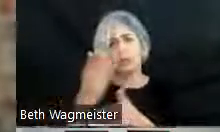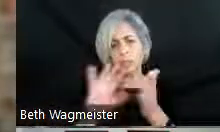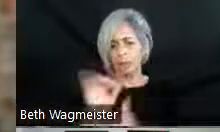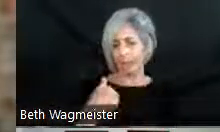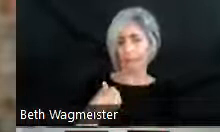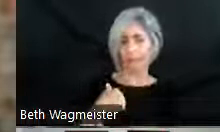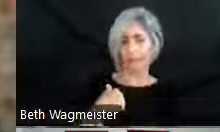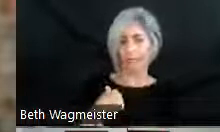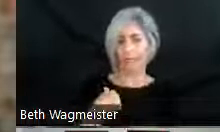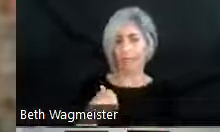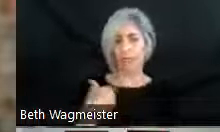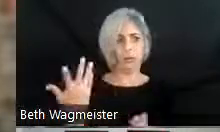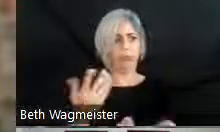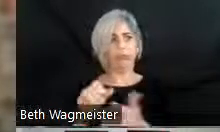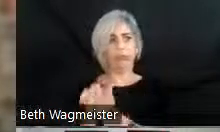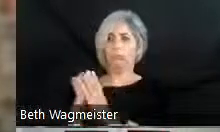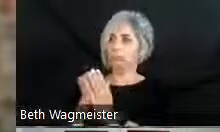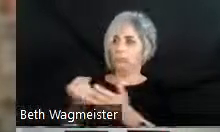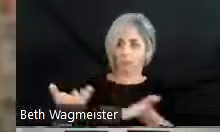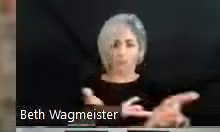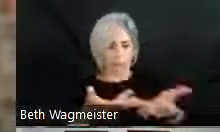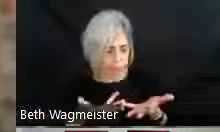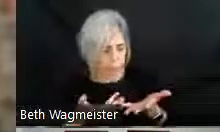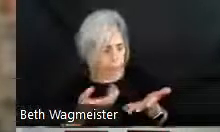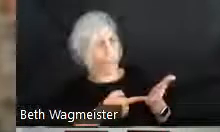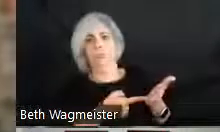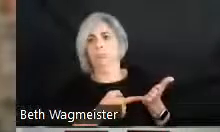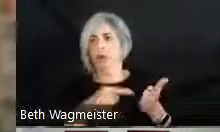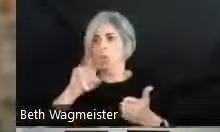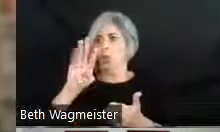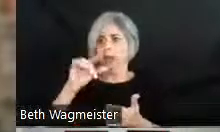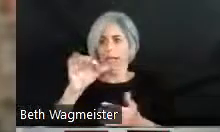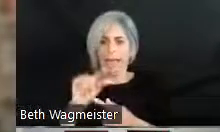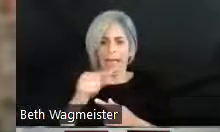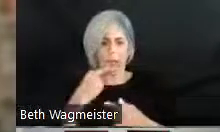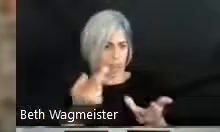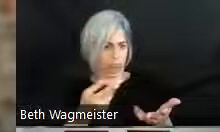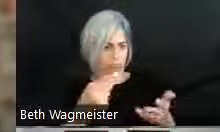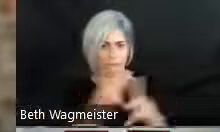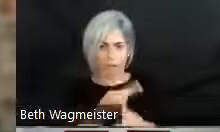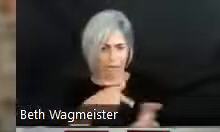just thrown the accessibility guidelines, the WCAG, and told to figure it out. In what other career